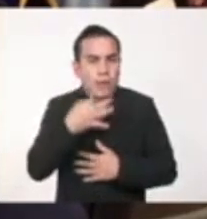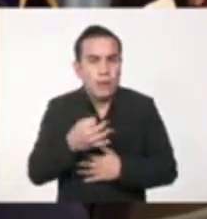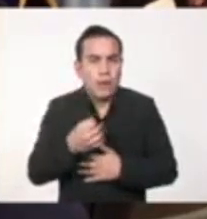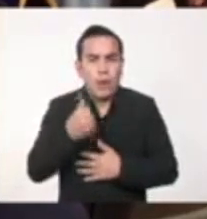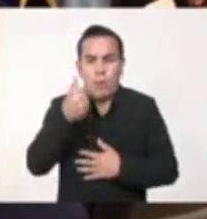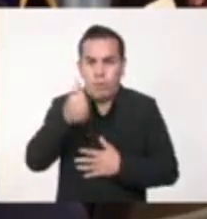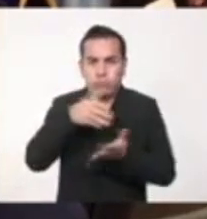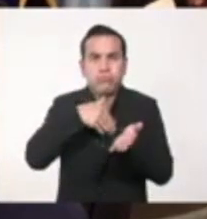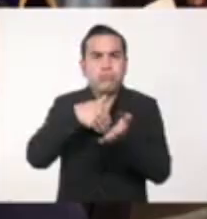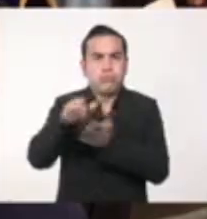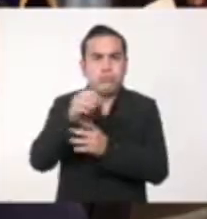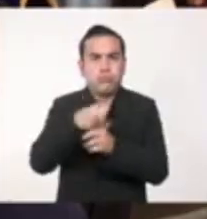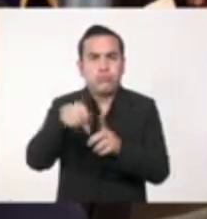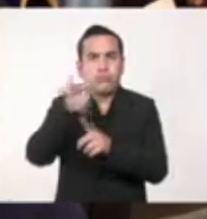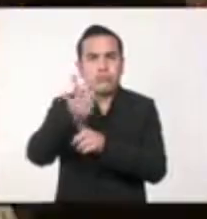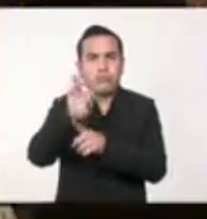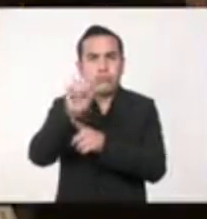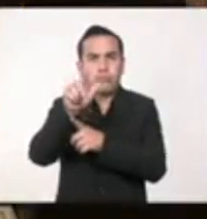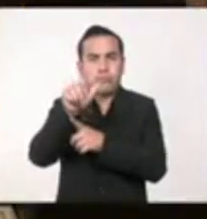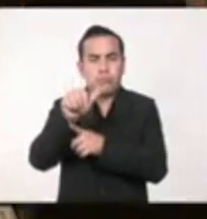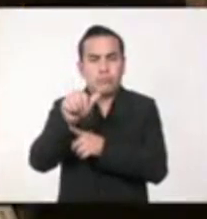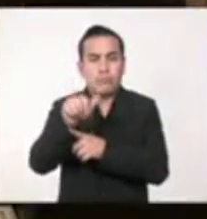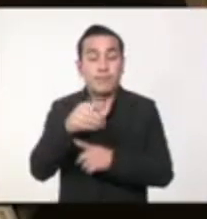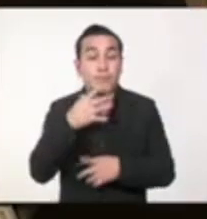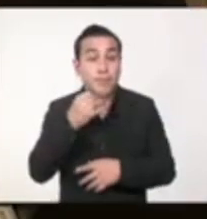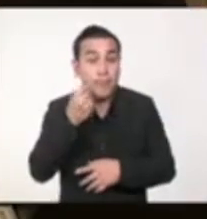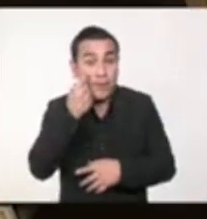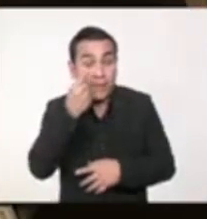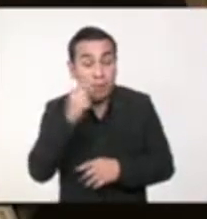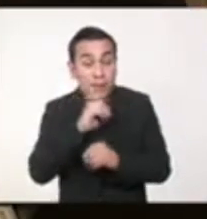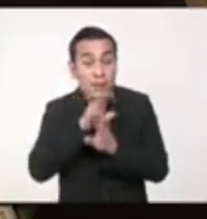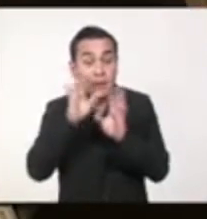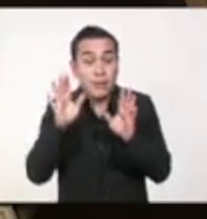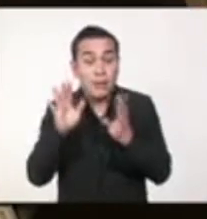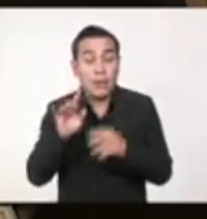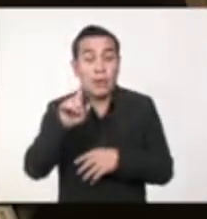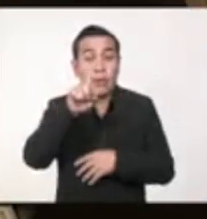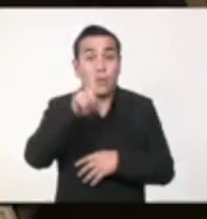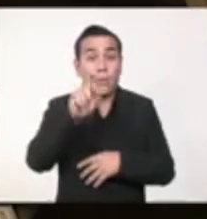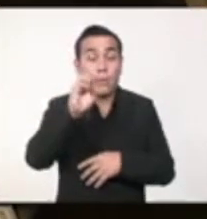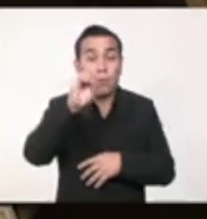quitado. Ojo, que el uno por ciento de la población puede